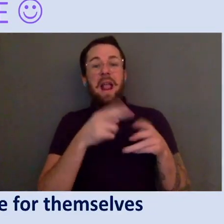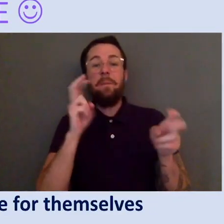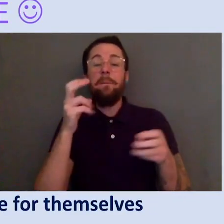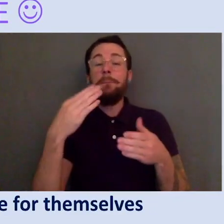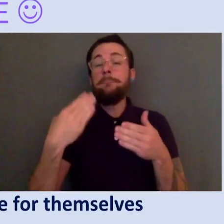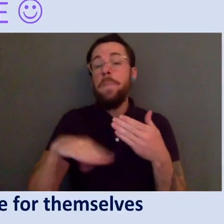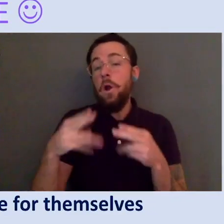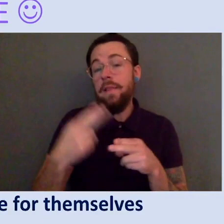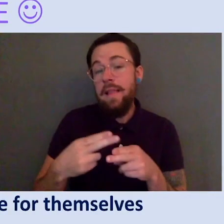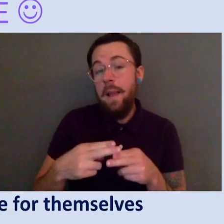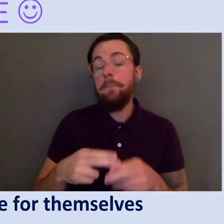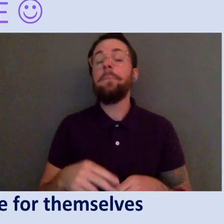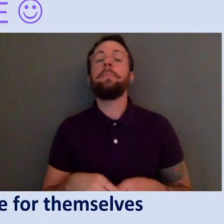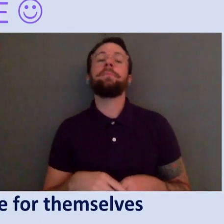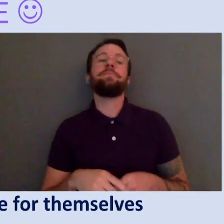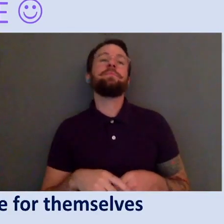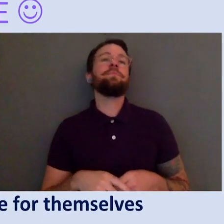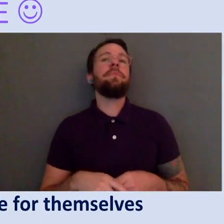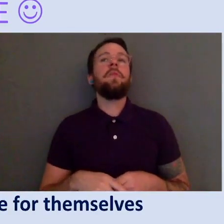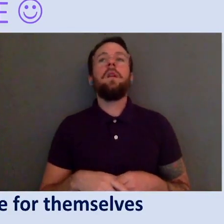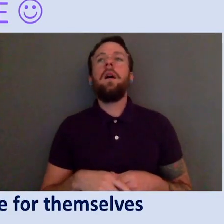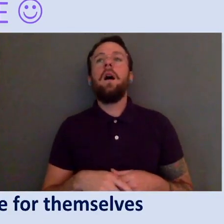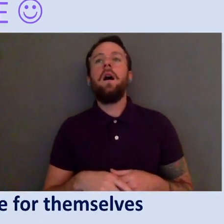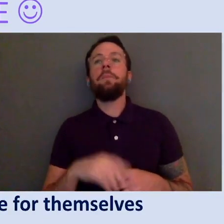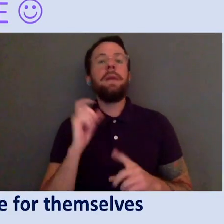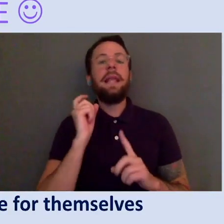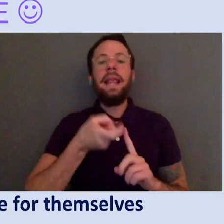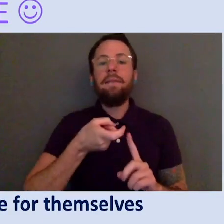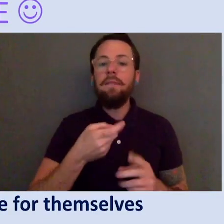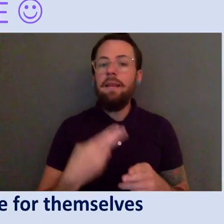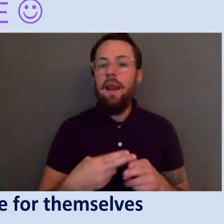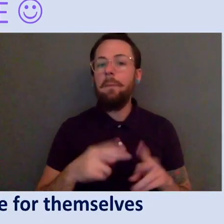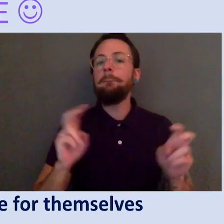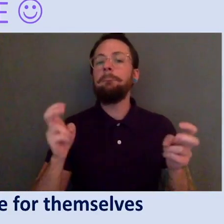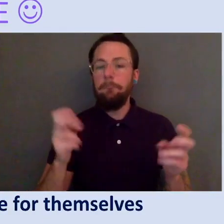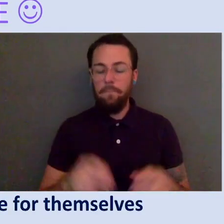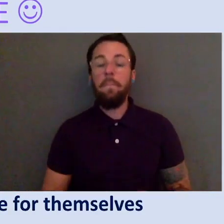So at a person's birth, they're usually given a name, that we may call a given name or a